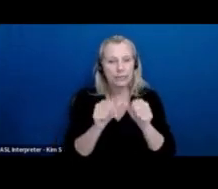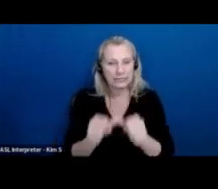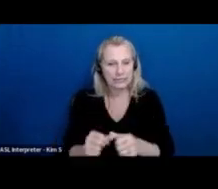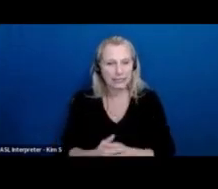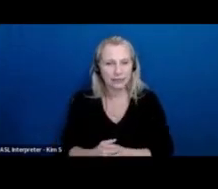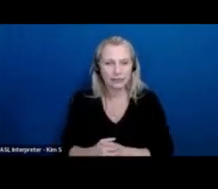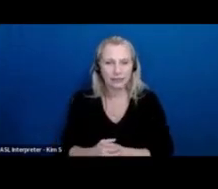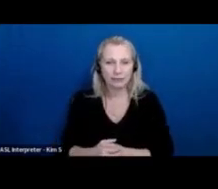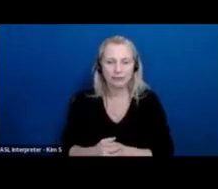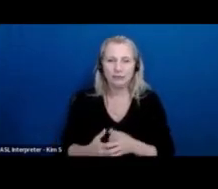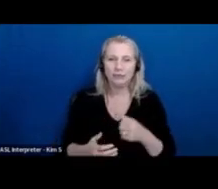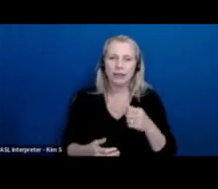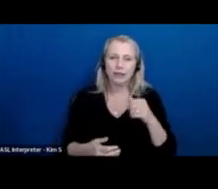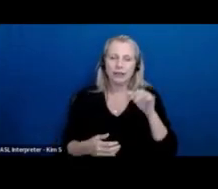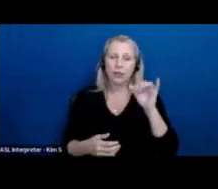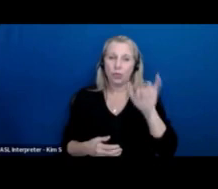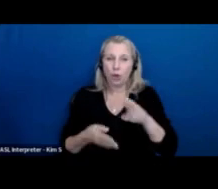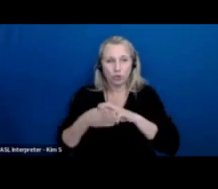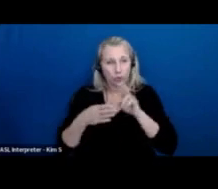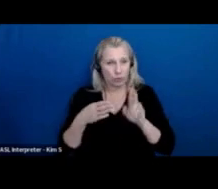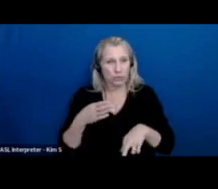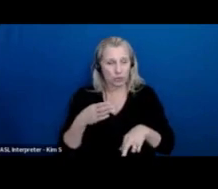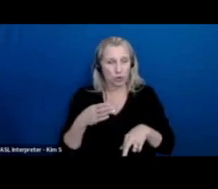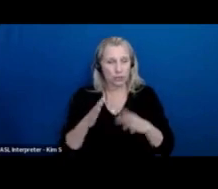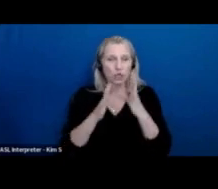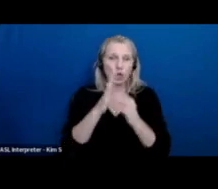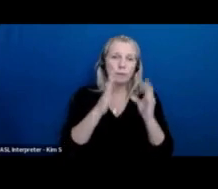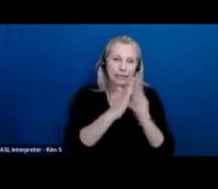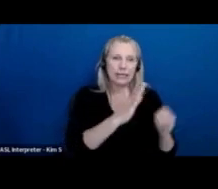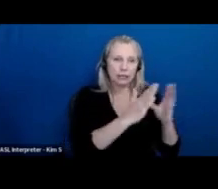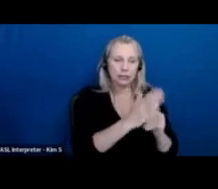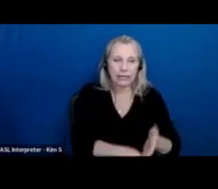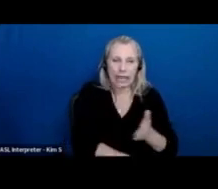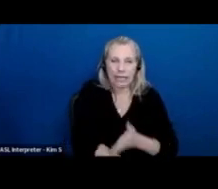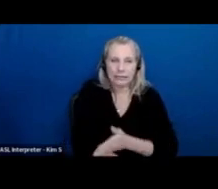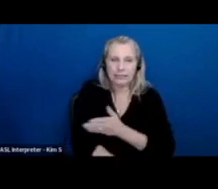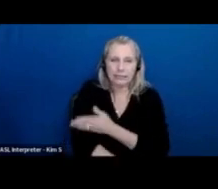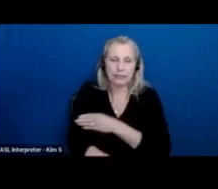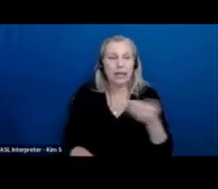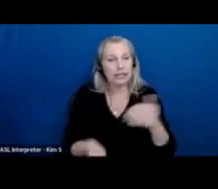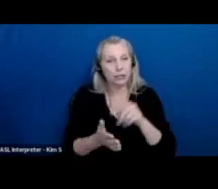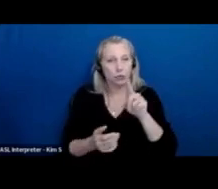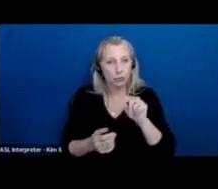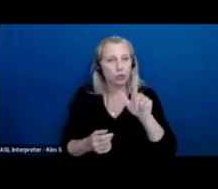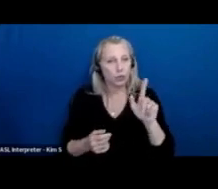And these results were duplicated and enhanced again in 2021, when we looked across the